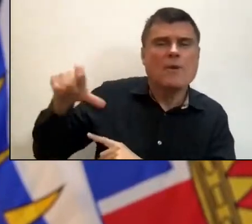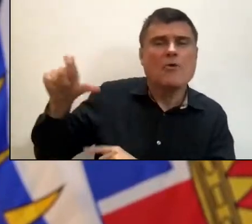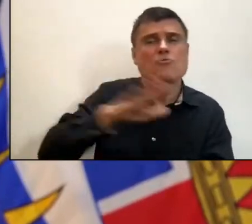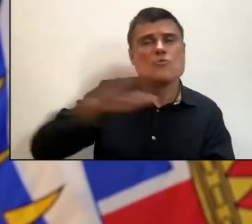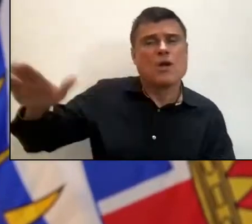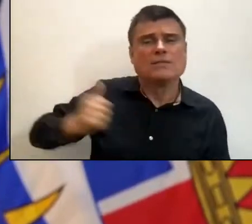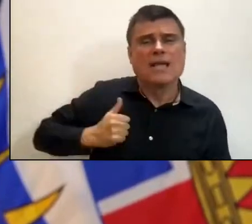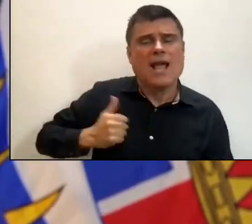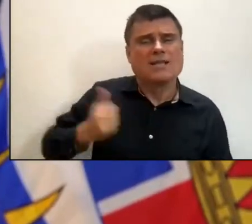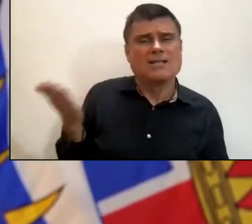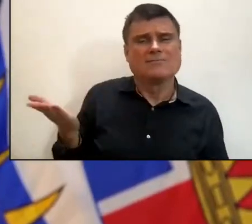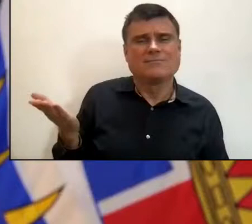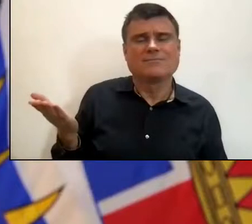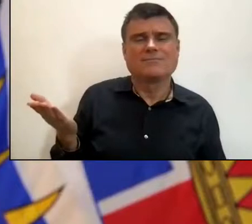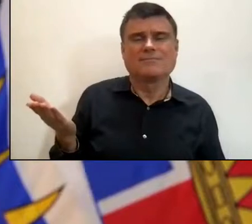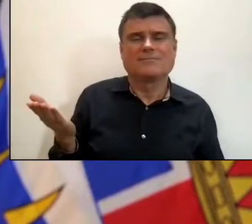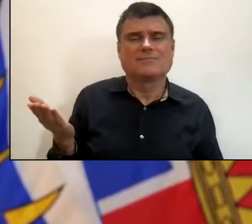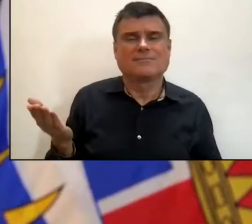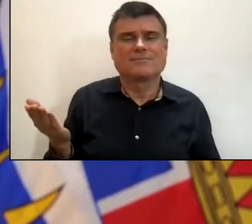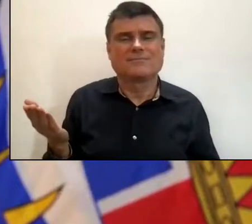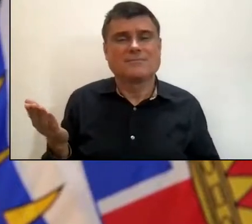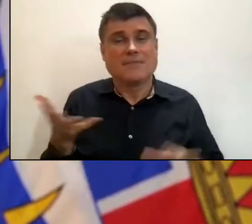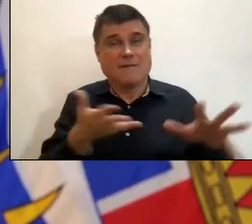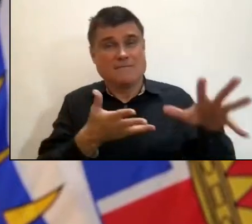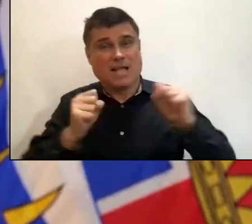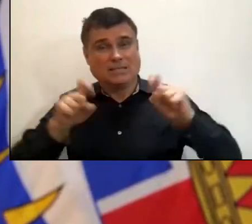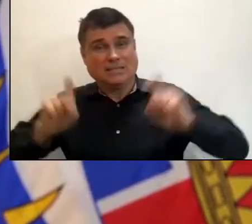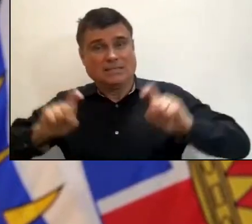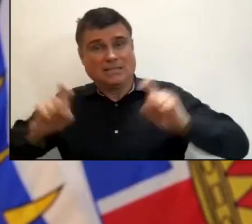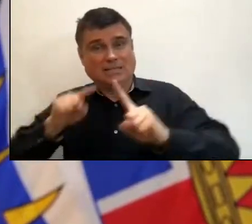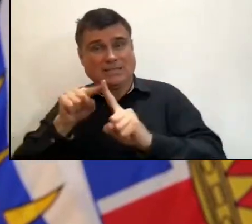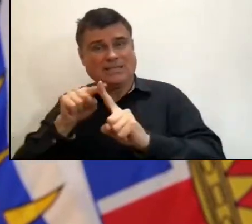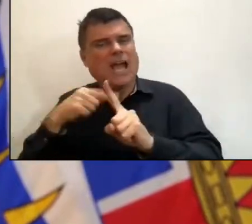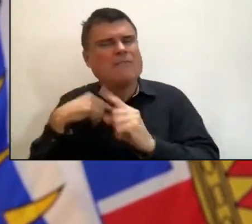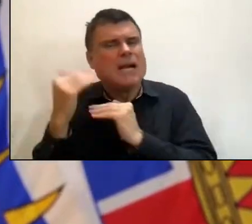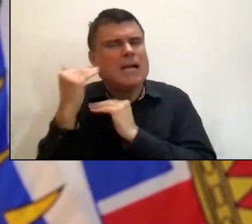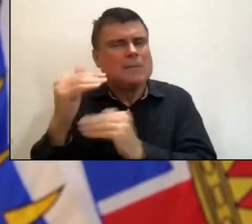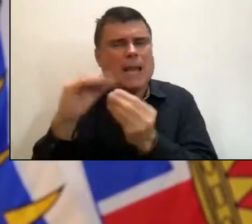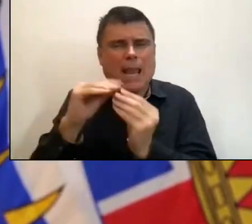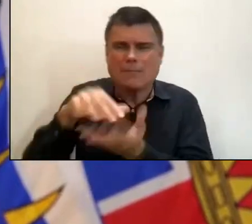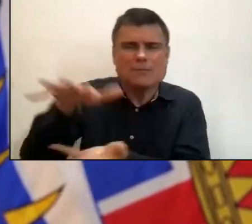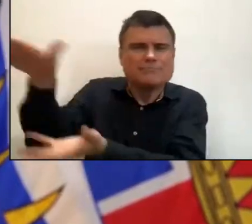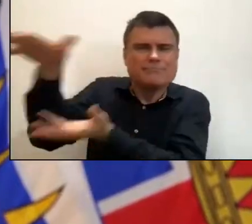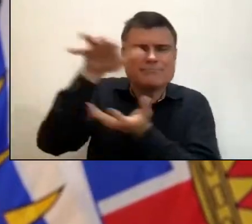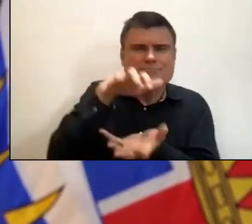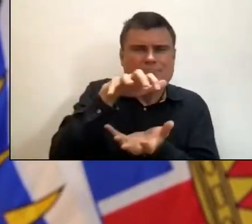rapid tests as well. How we have used them and continue to use them will be to